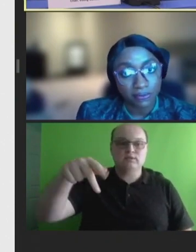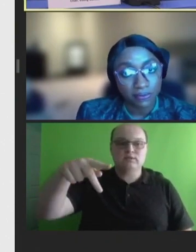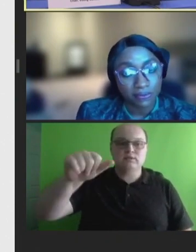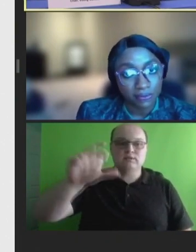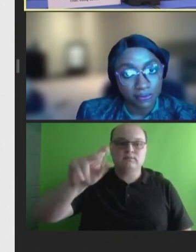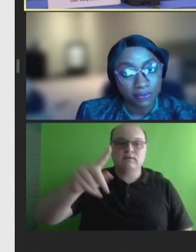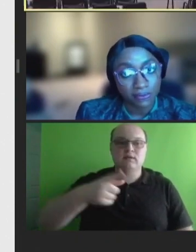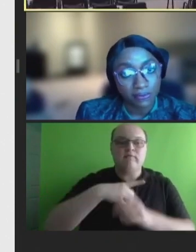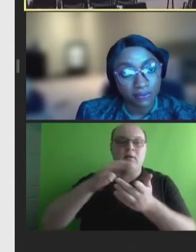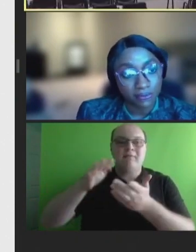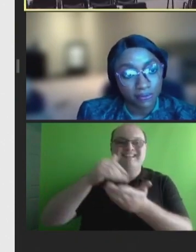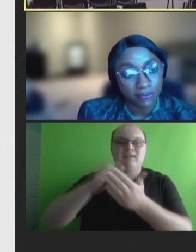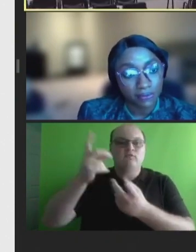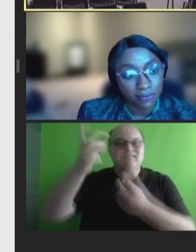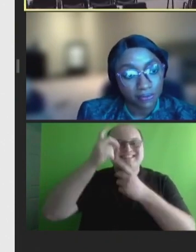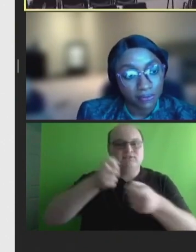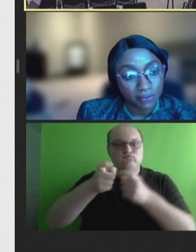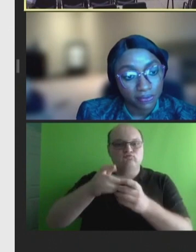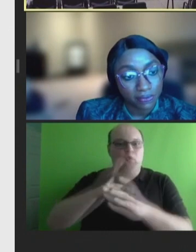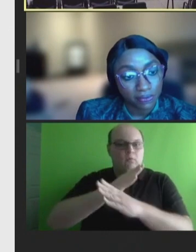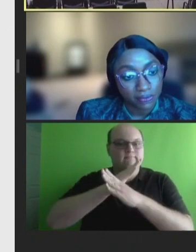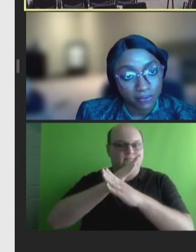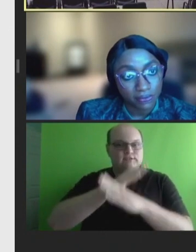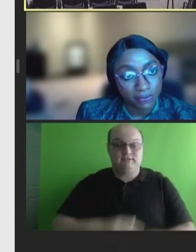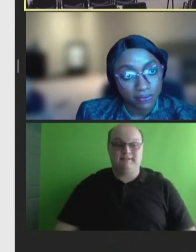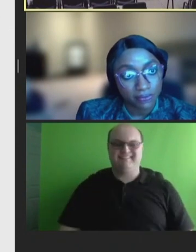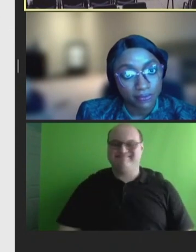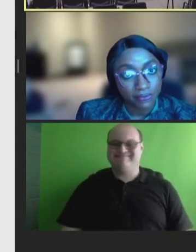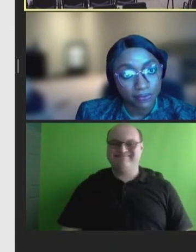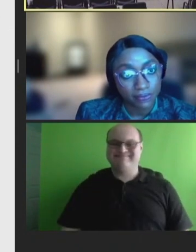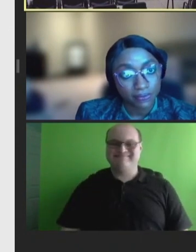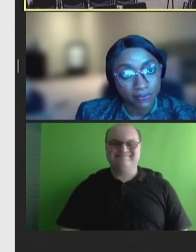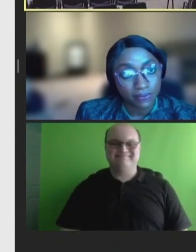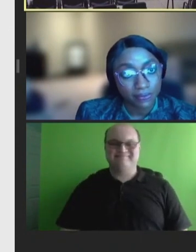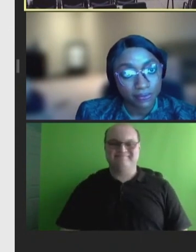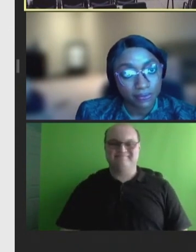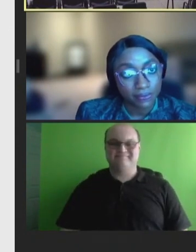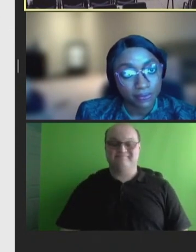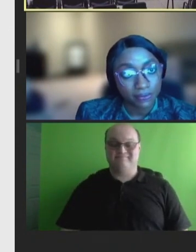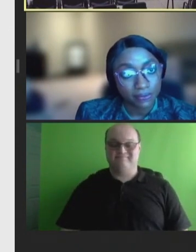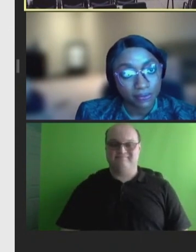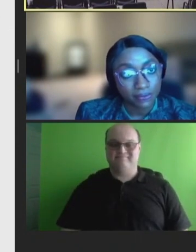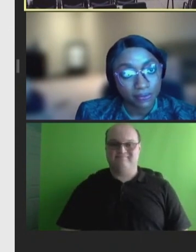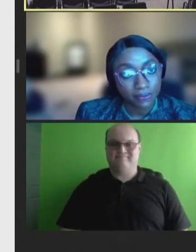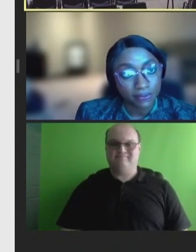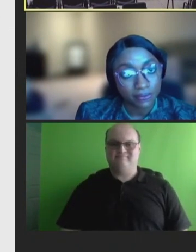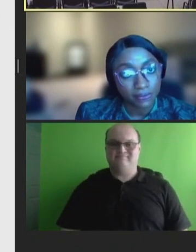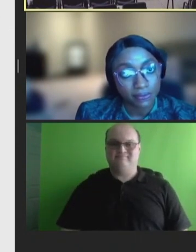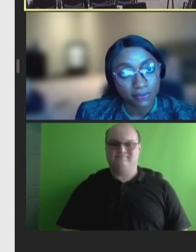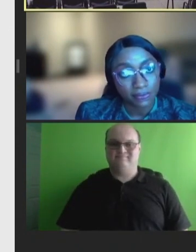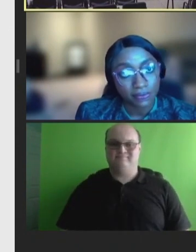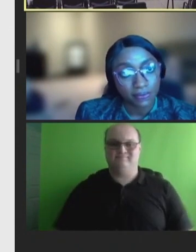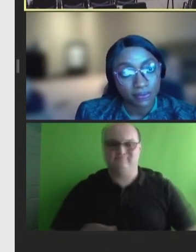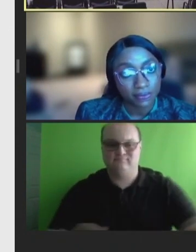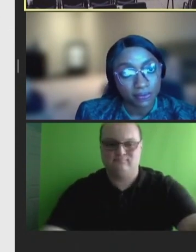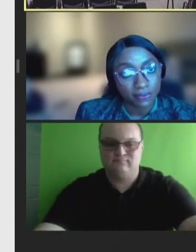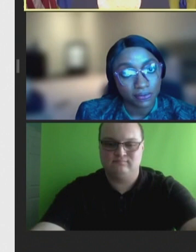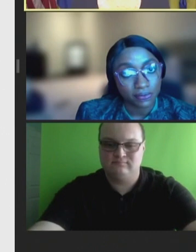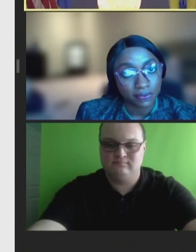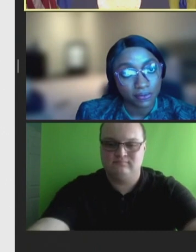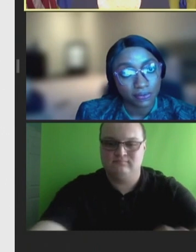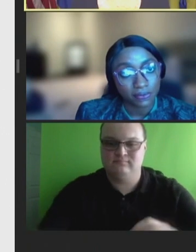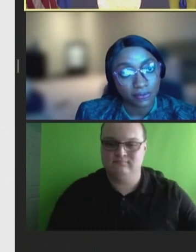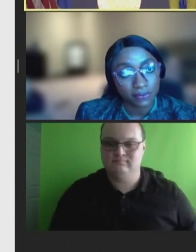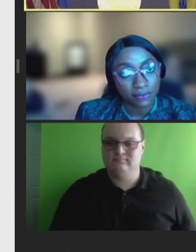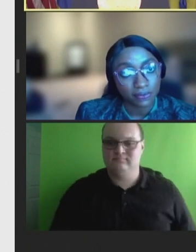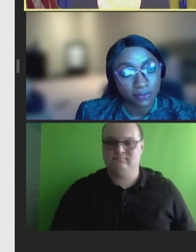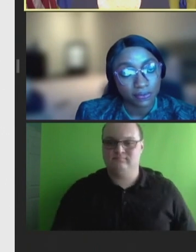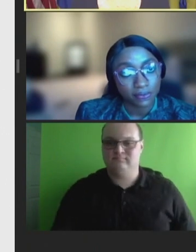Georgina Peacock: